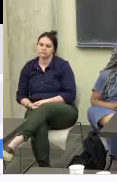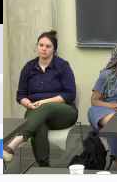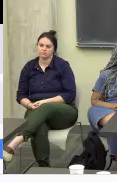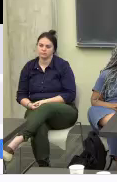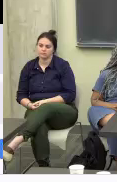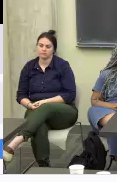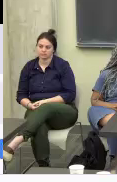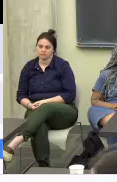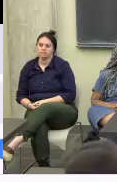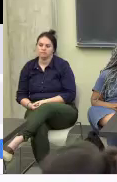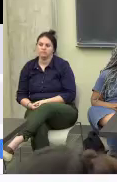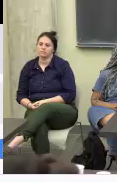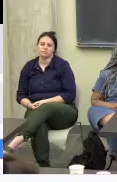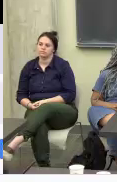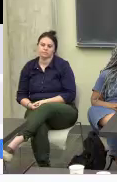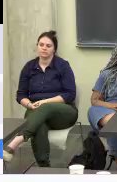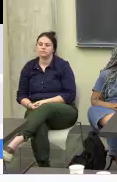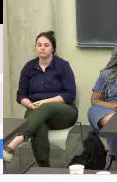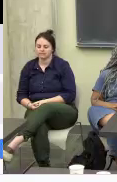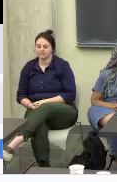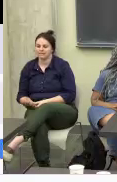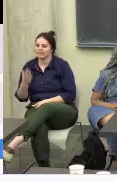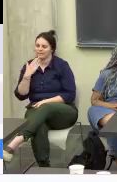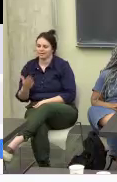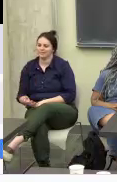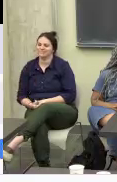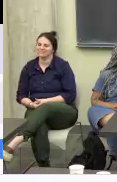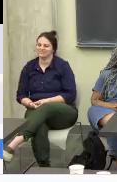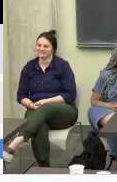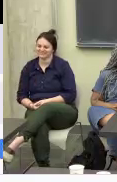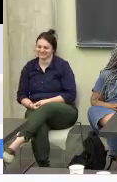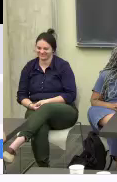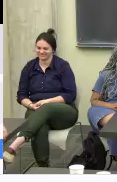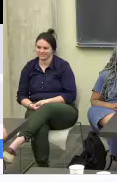what classroom is. All right, folks. All right, so clipped classrooms, kind